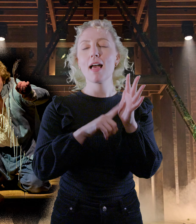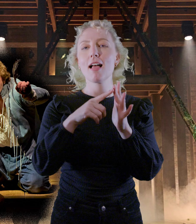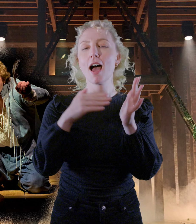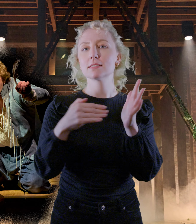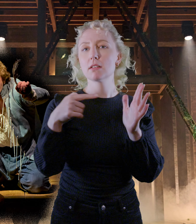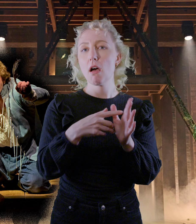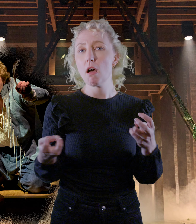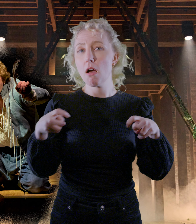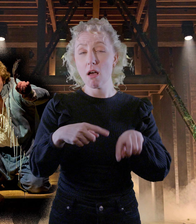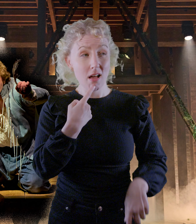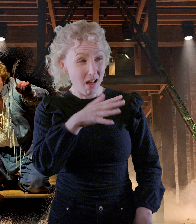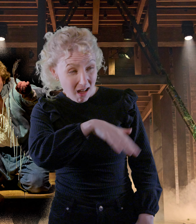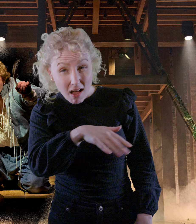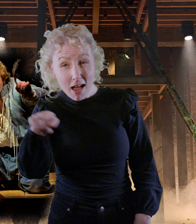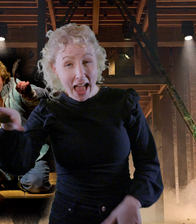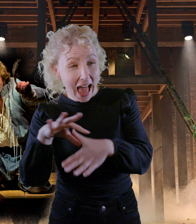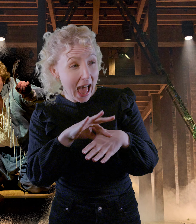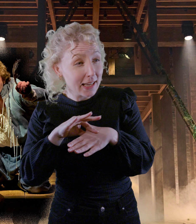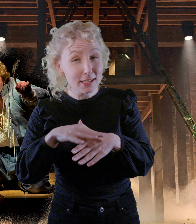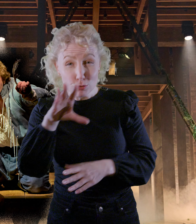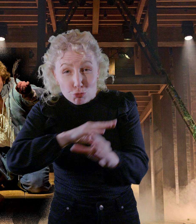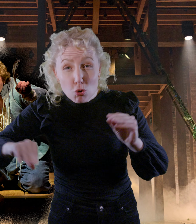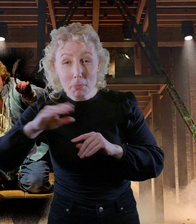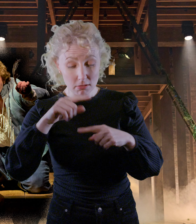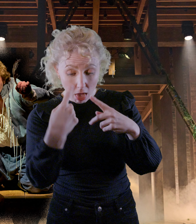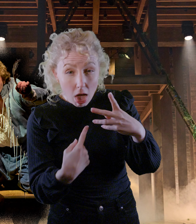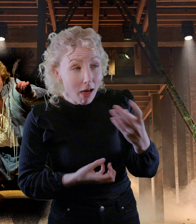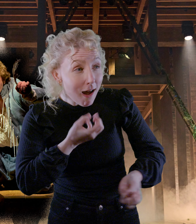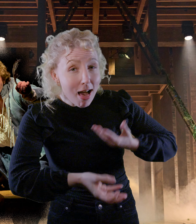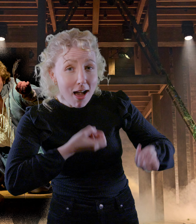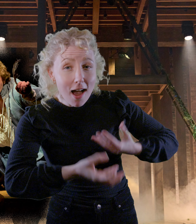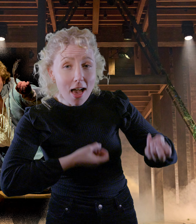tells him the rumours she’s heard about Agnes.